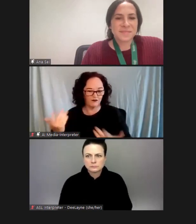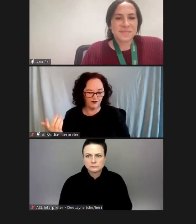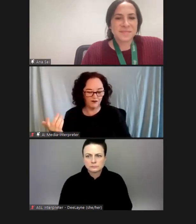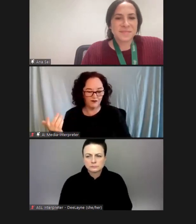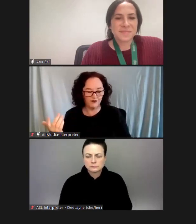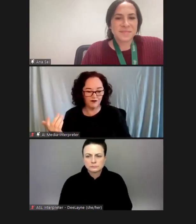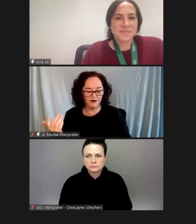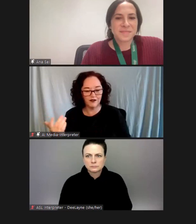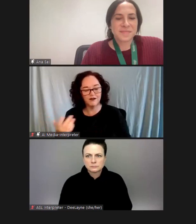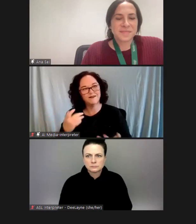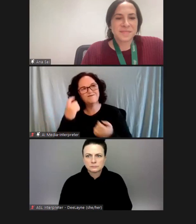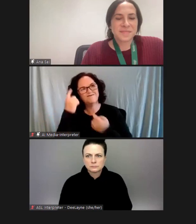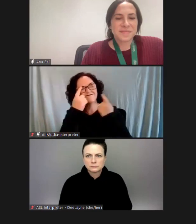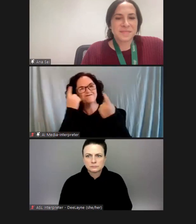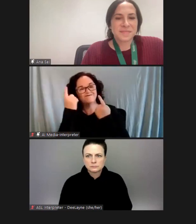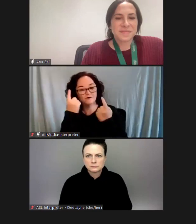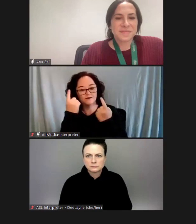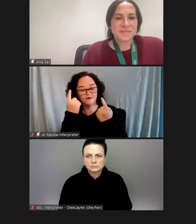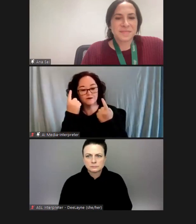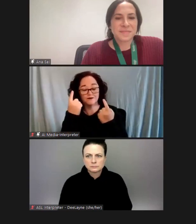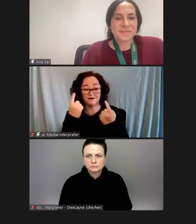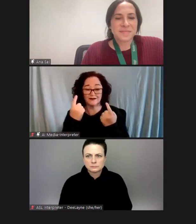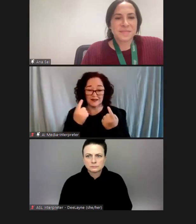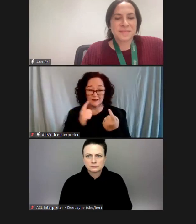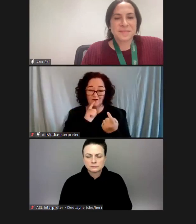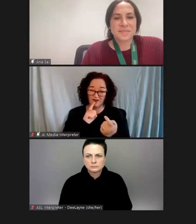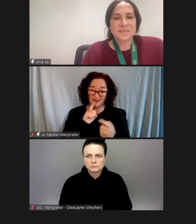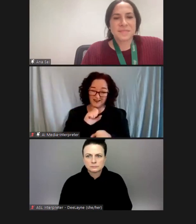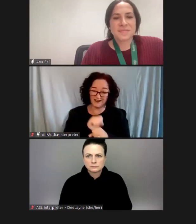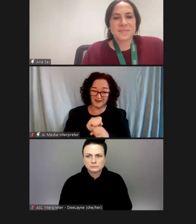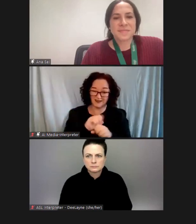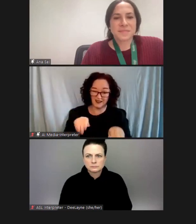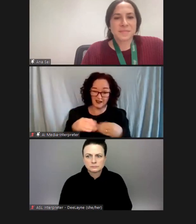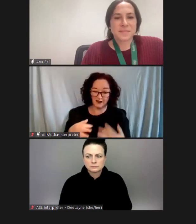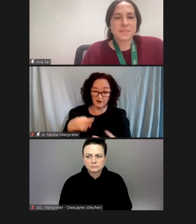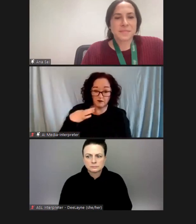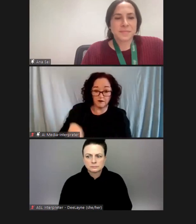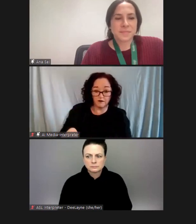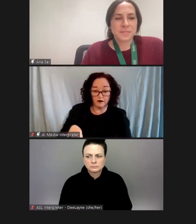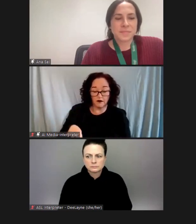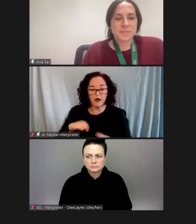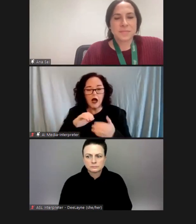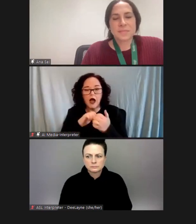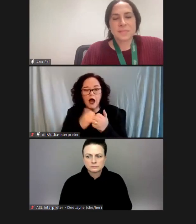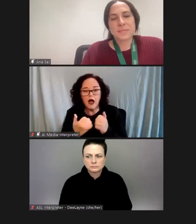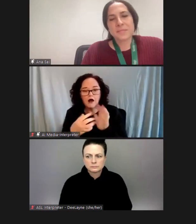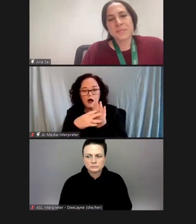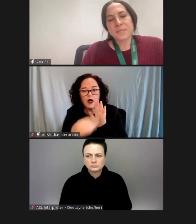benefit is this giving the child